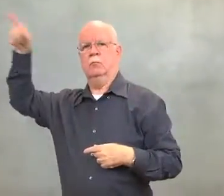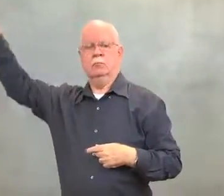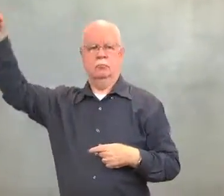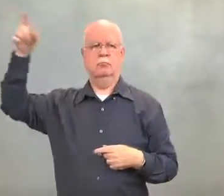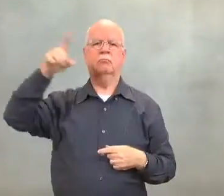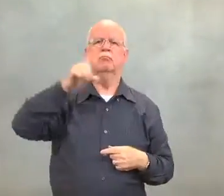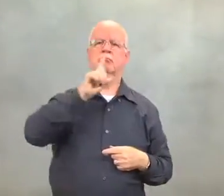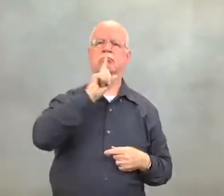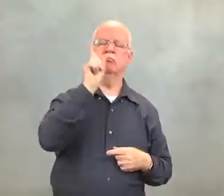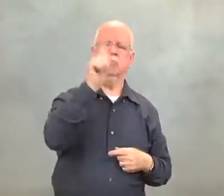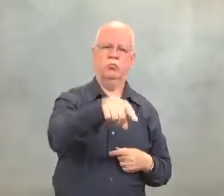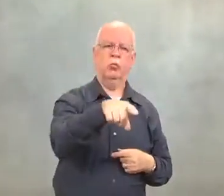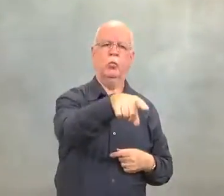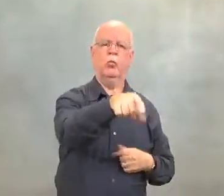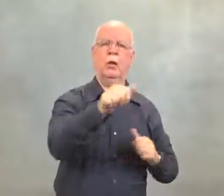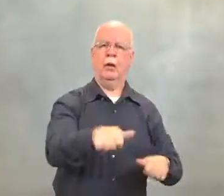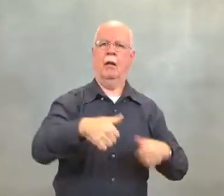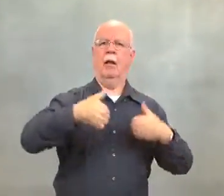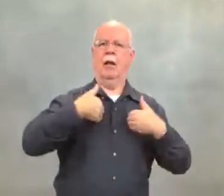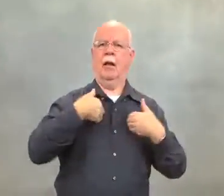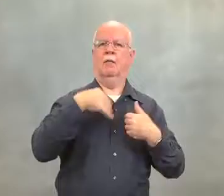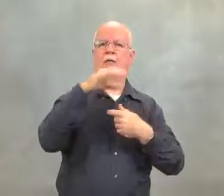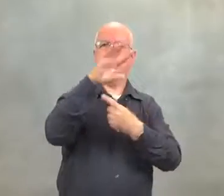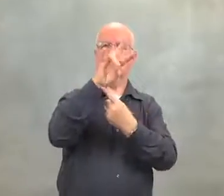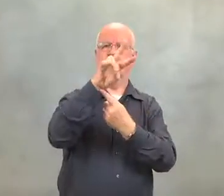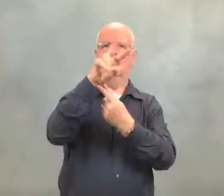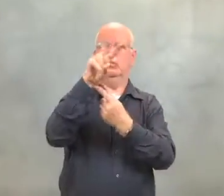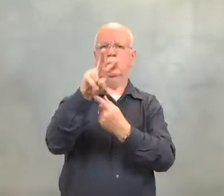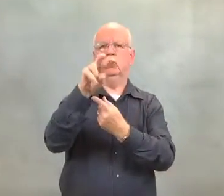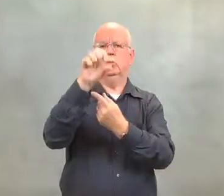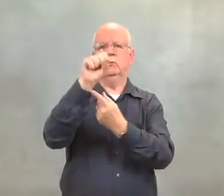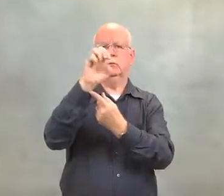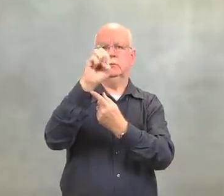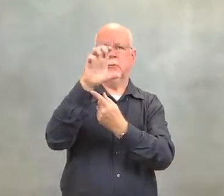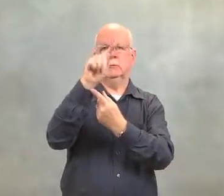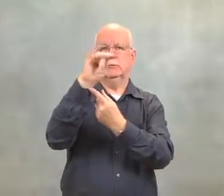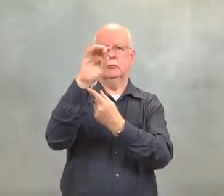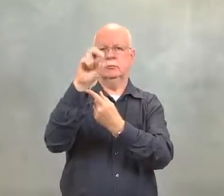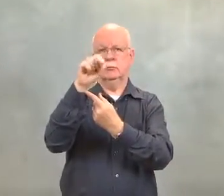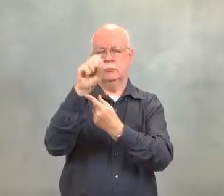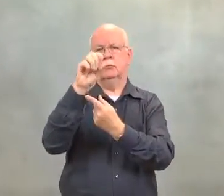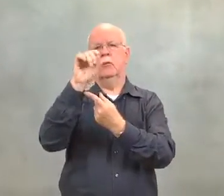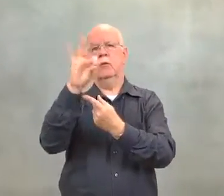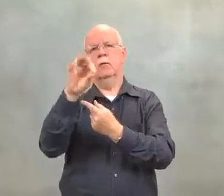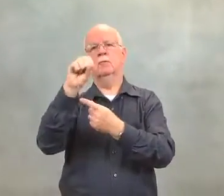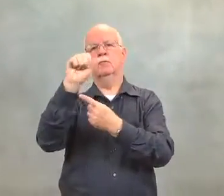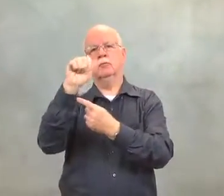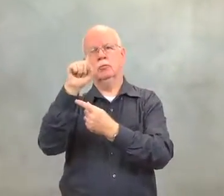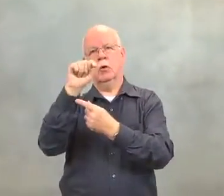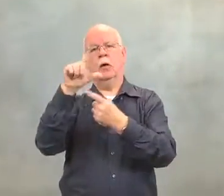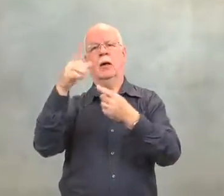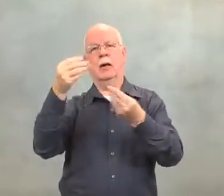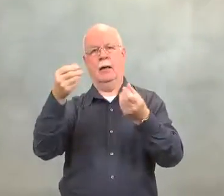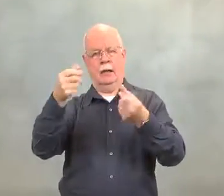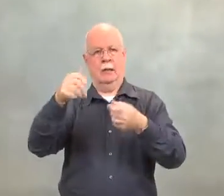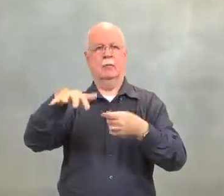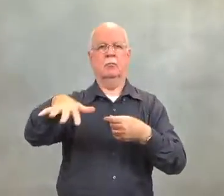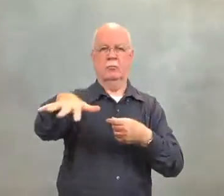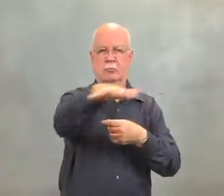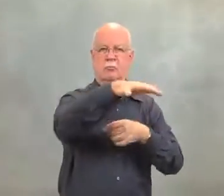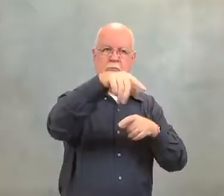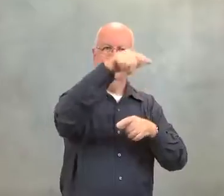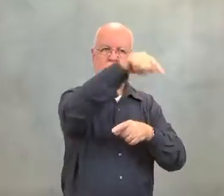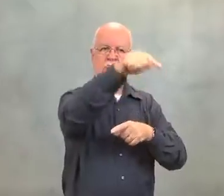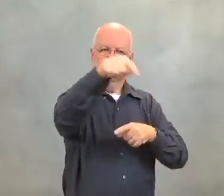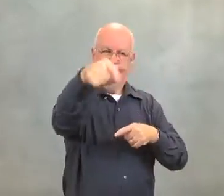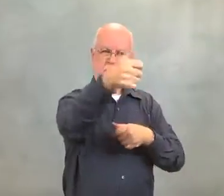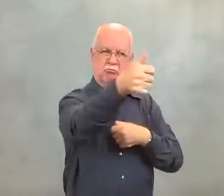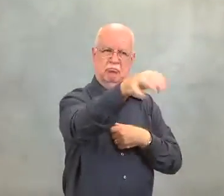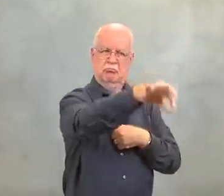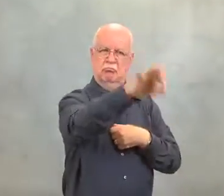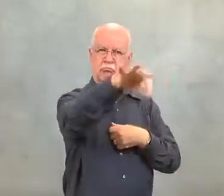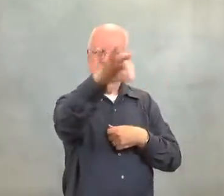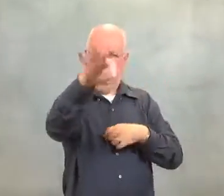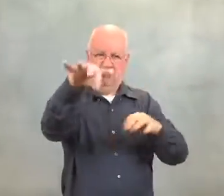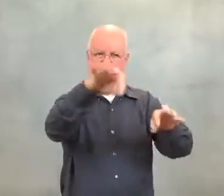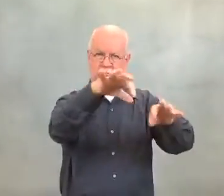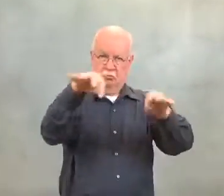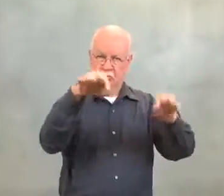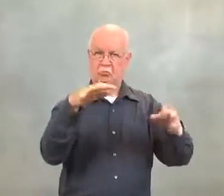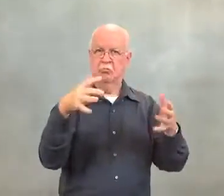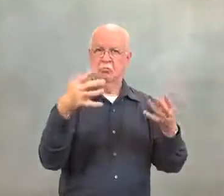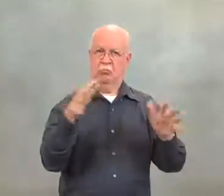said Michigan could have 72 sections of their choice of the salt lands.